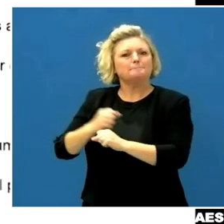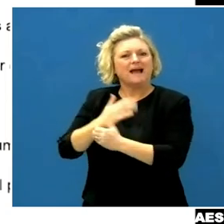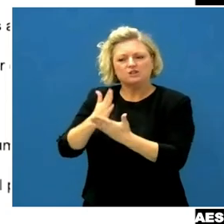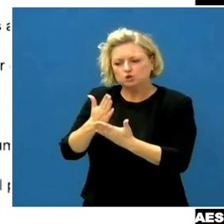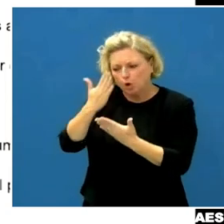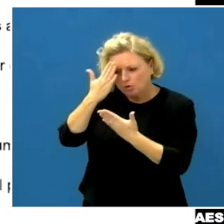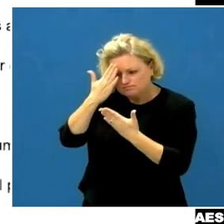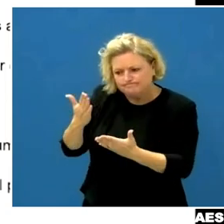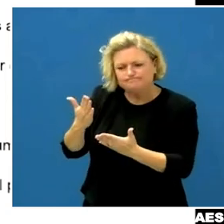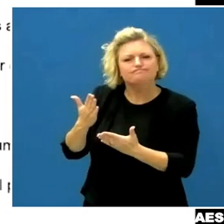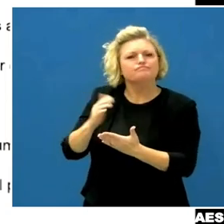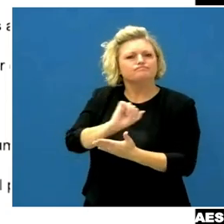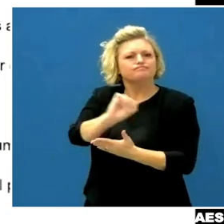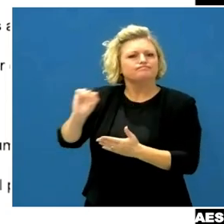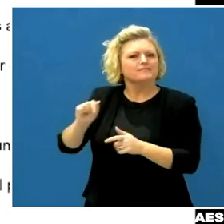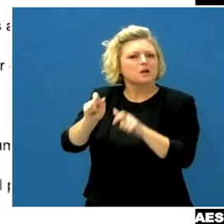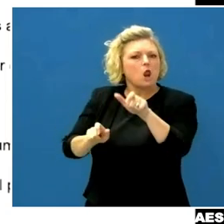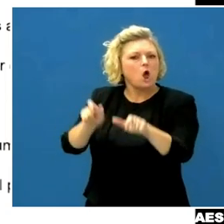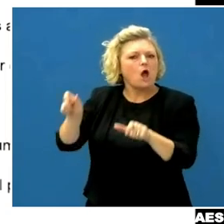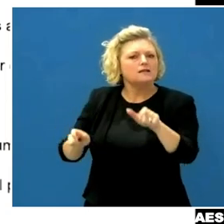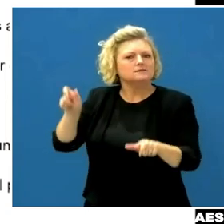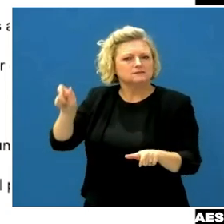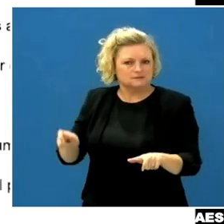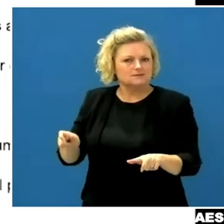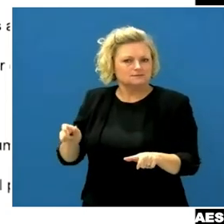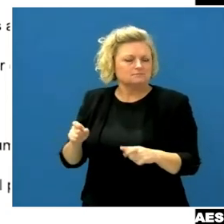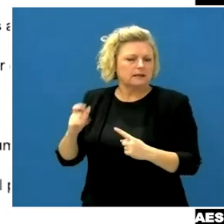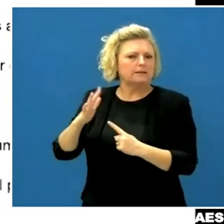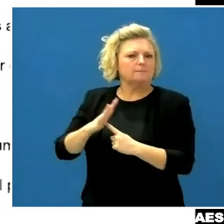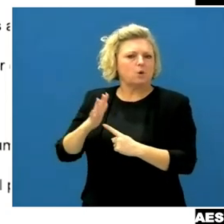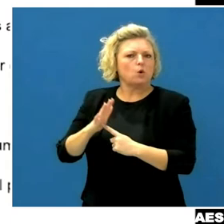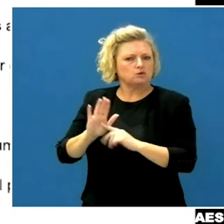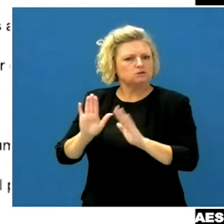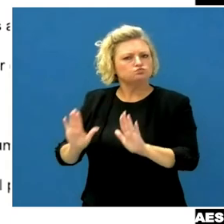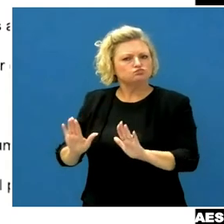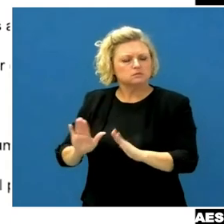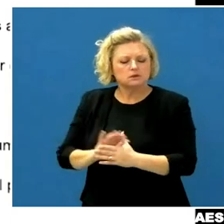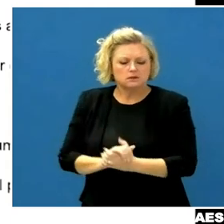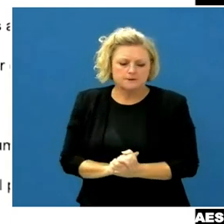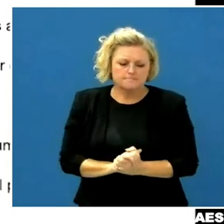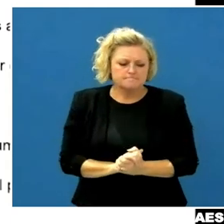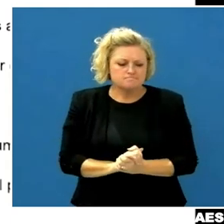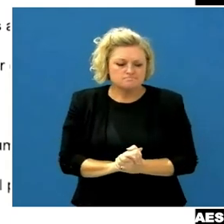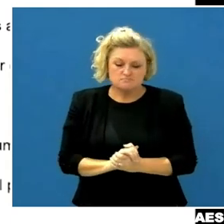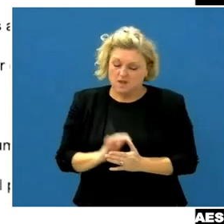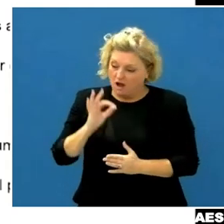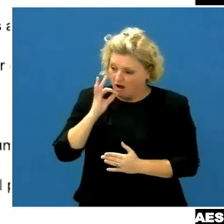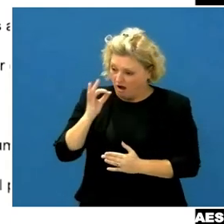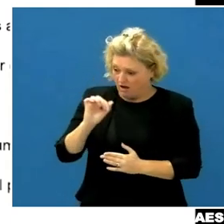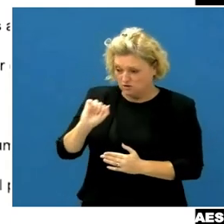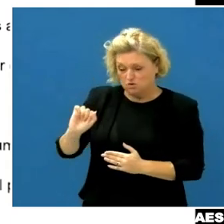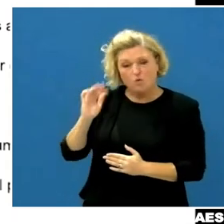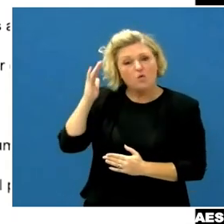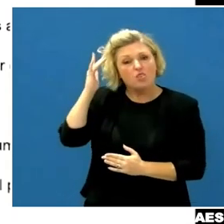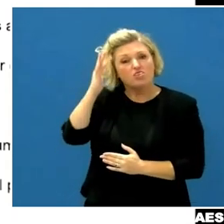Yes. MR FOGARTY: Do you feel - can you comment on is that based on the experience